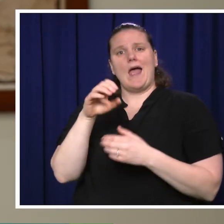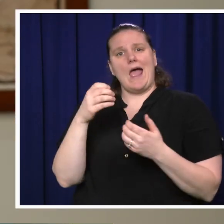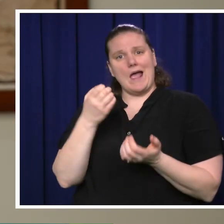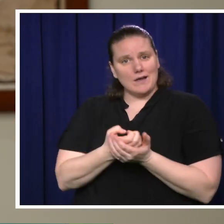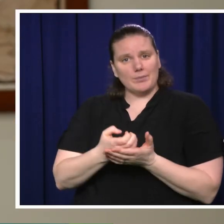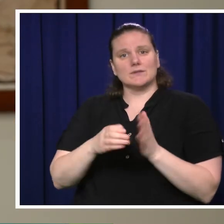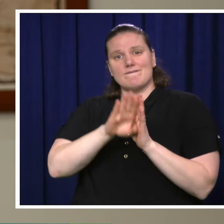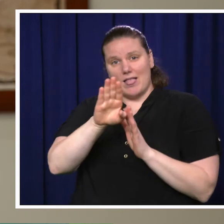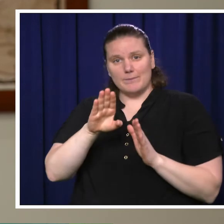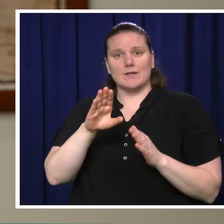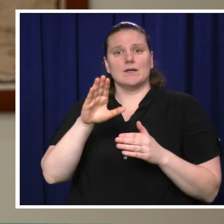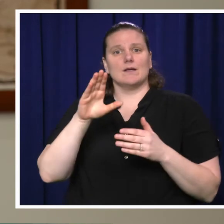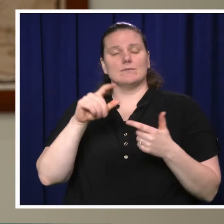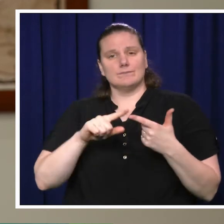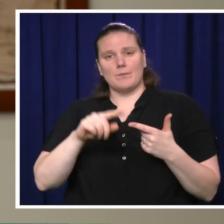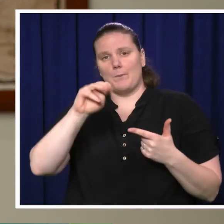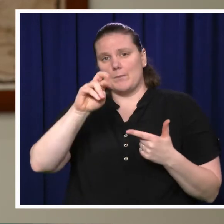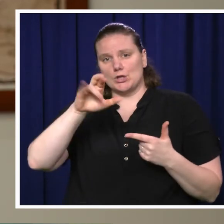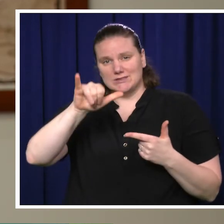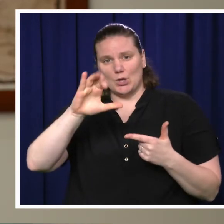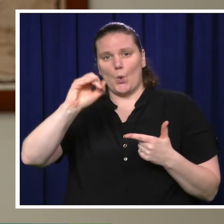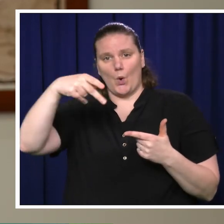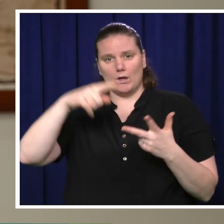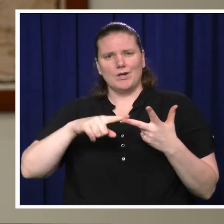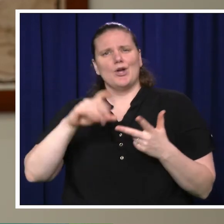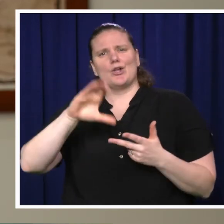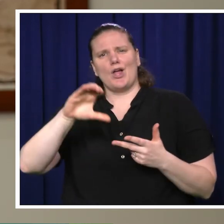River Economic Development Council, Mercy Corps, Clark